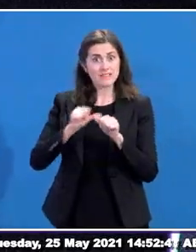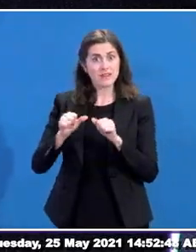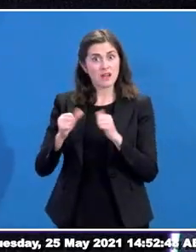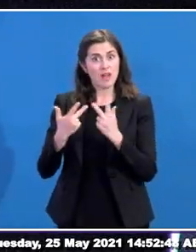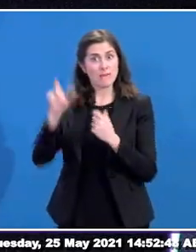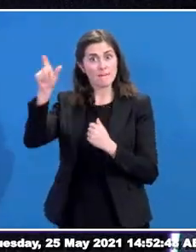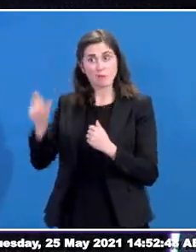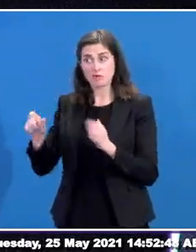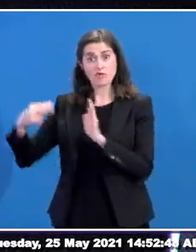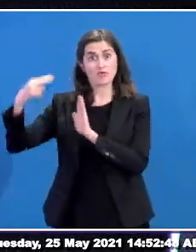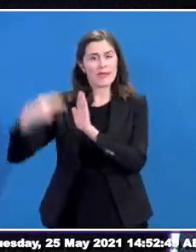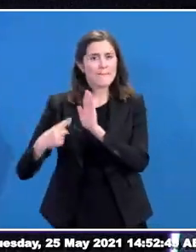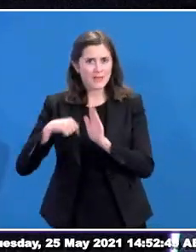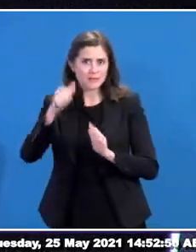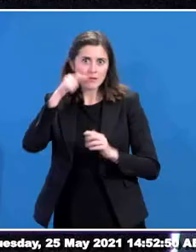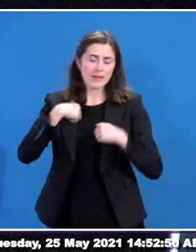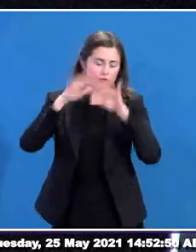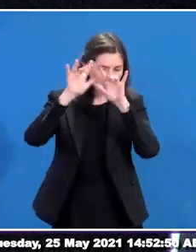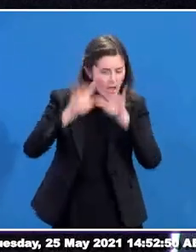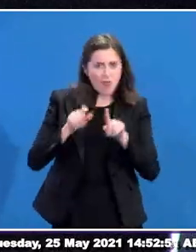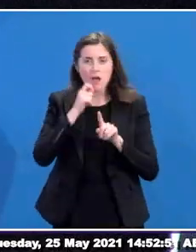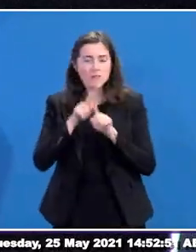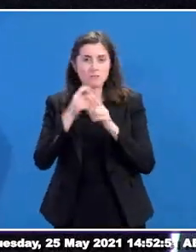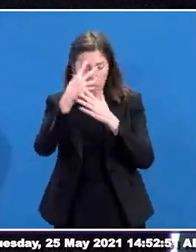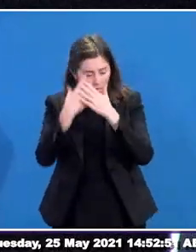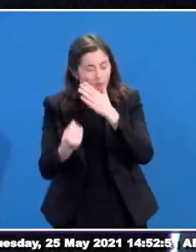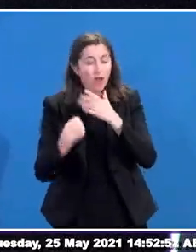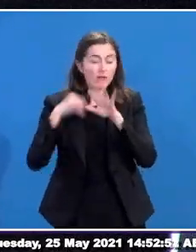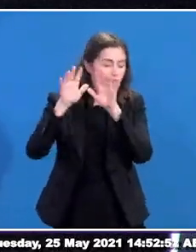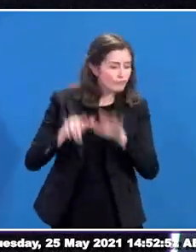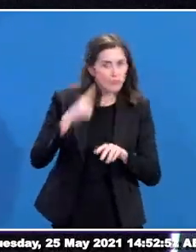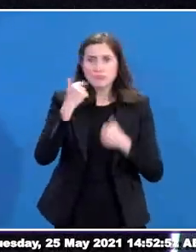so engrossed in them that I read my finding and go yes, that makes sense,